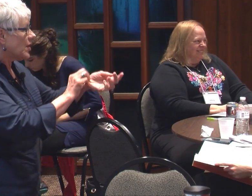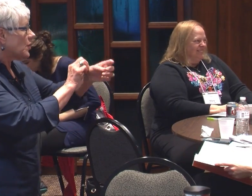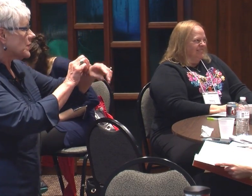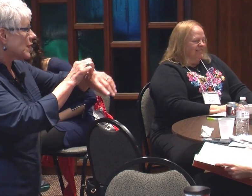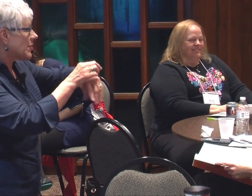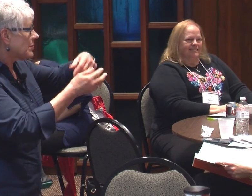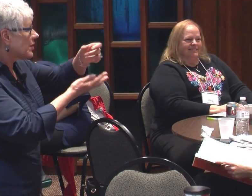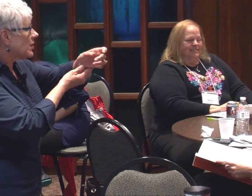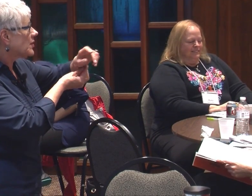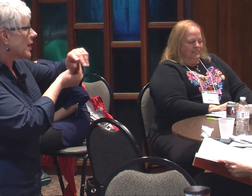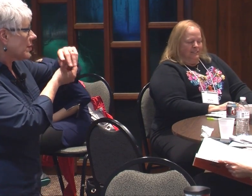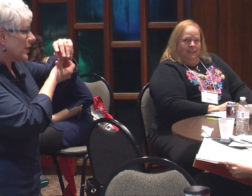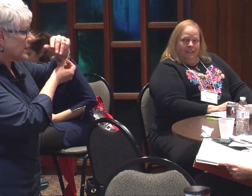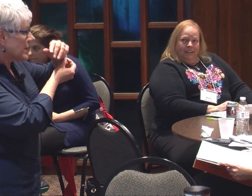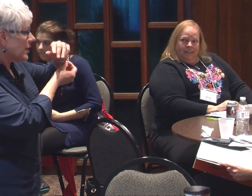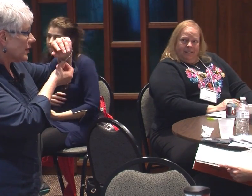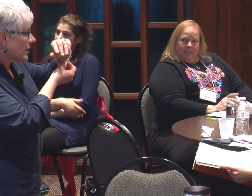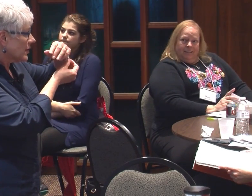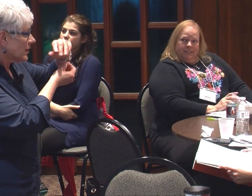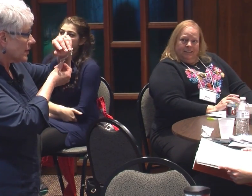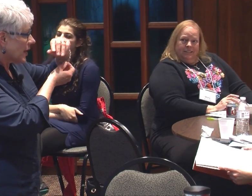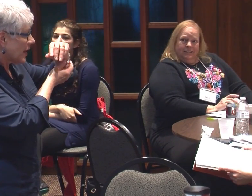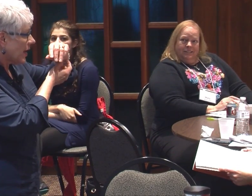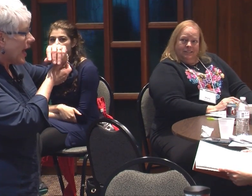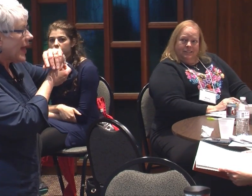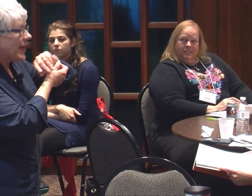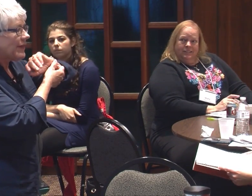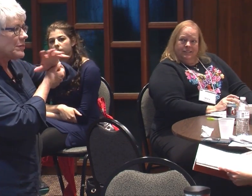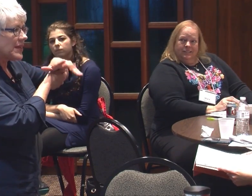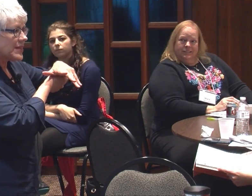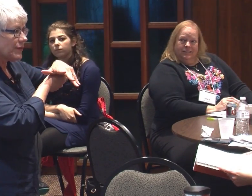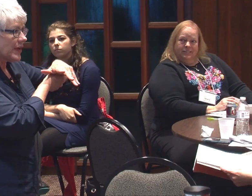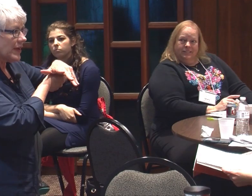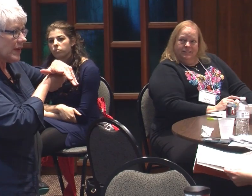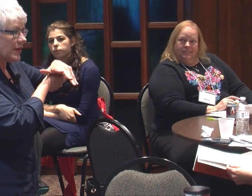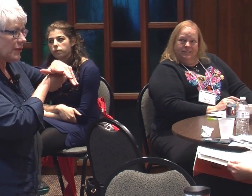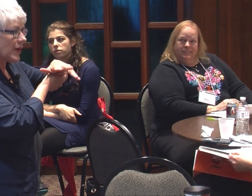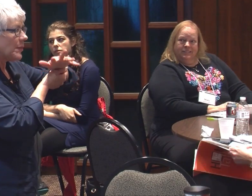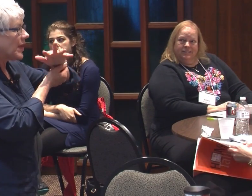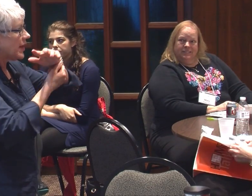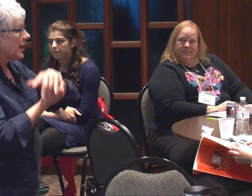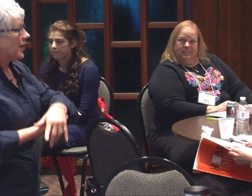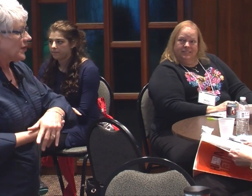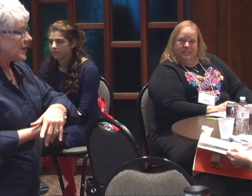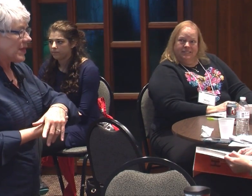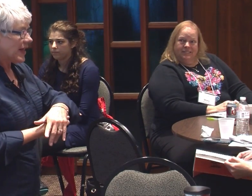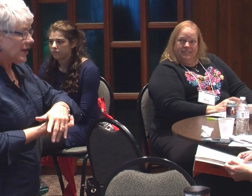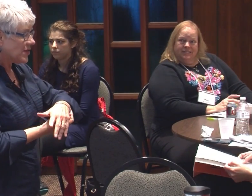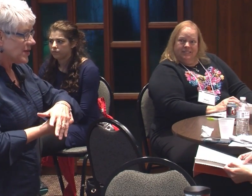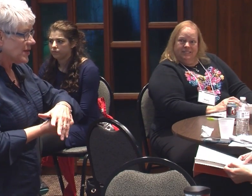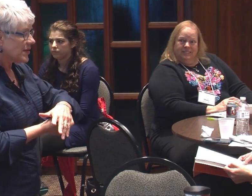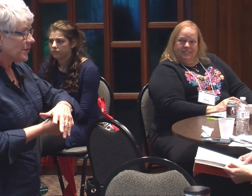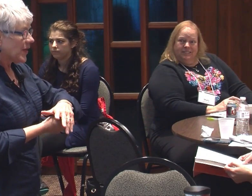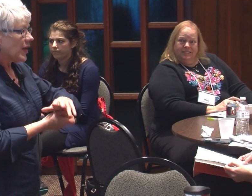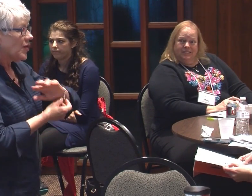So some people use like a bracelet, okay. They have to be different from somebody else's.